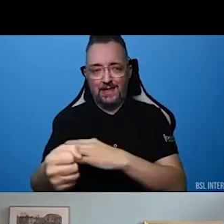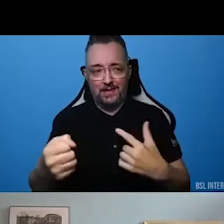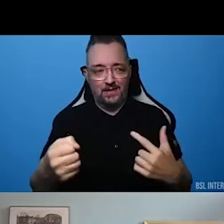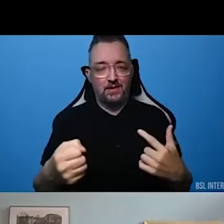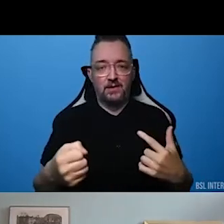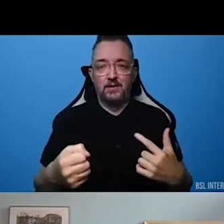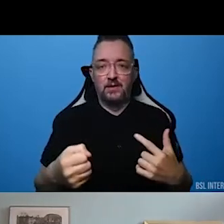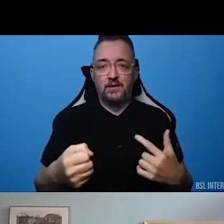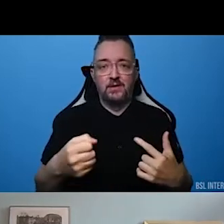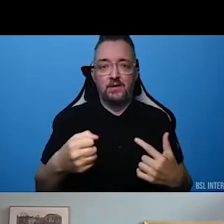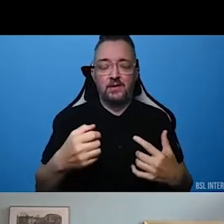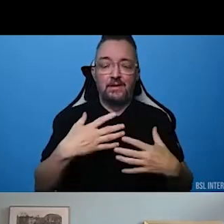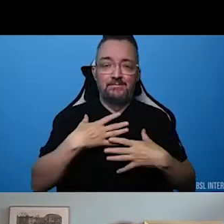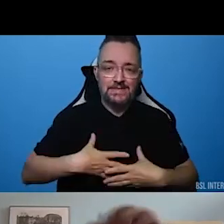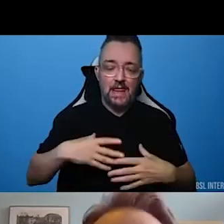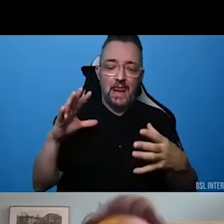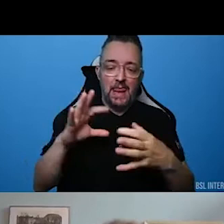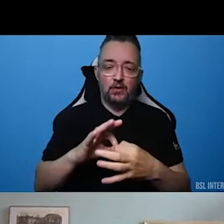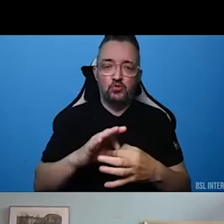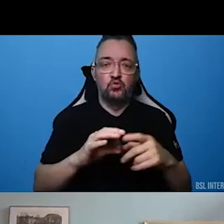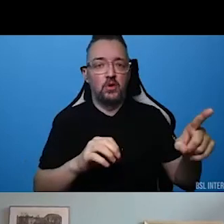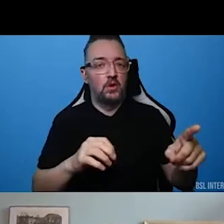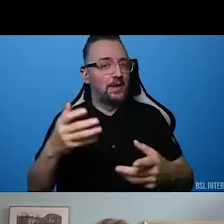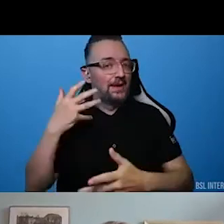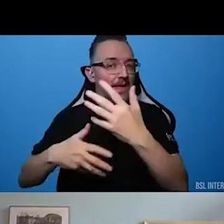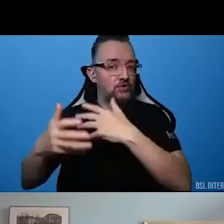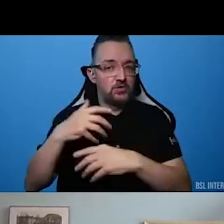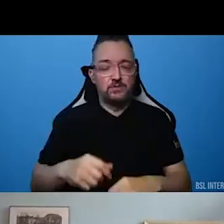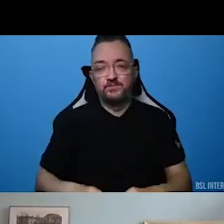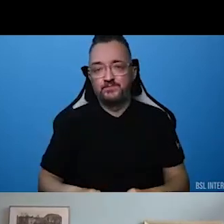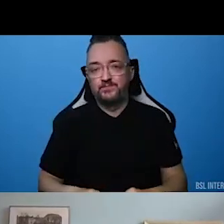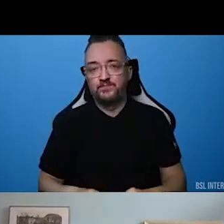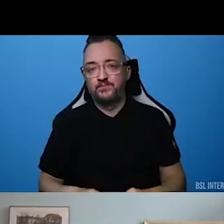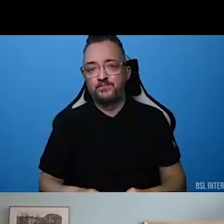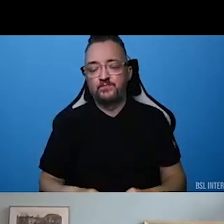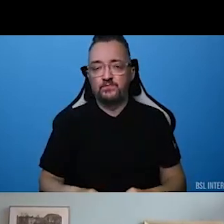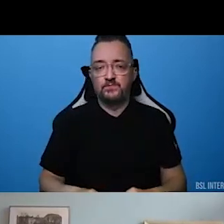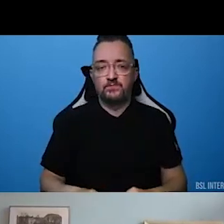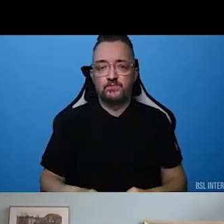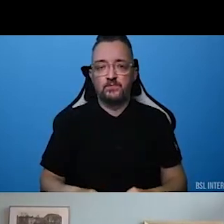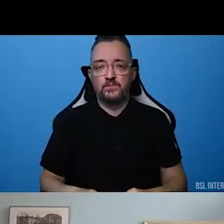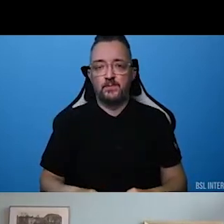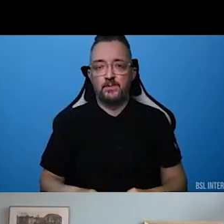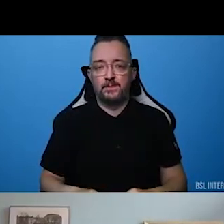mentally and physically into this kind of history which we're really trying to have to work so hard to acknowledge.